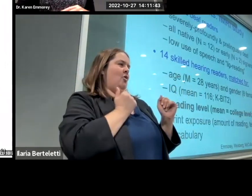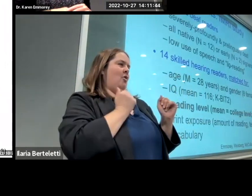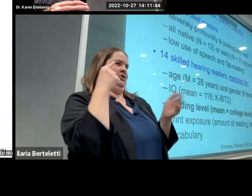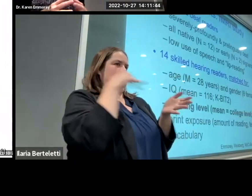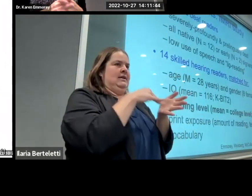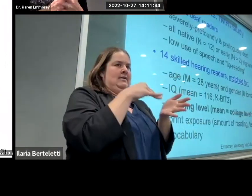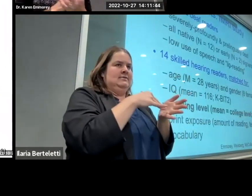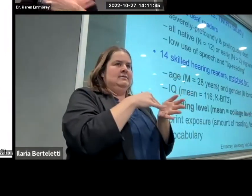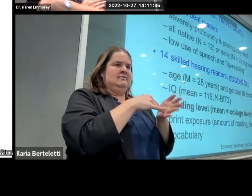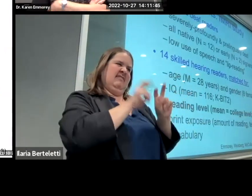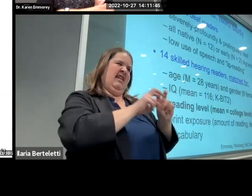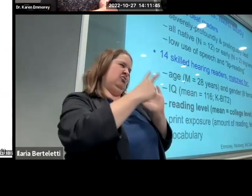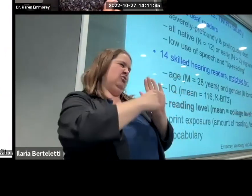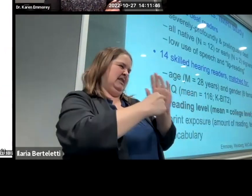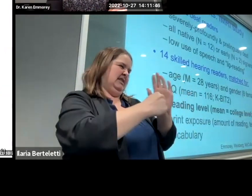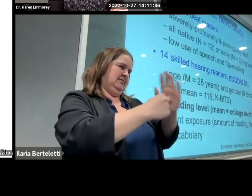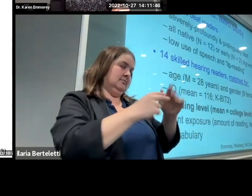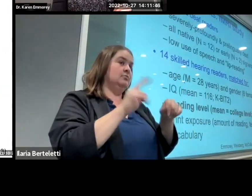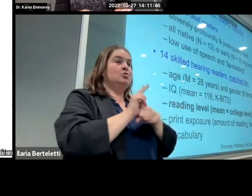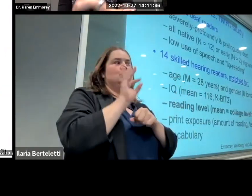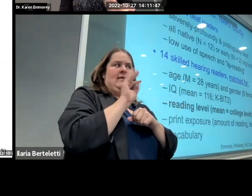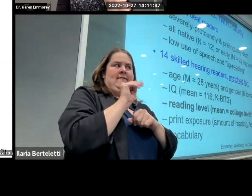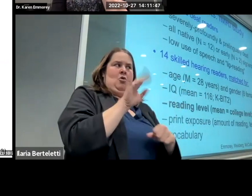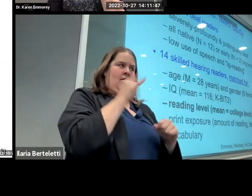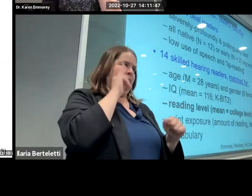um. We have the users for all native early signers.